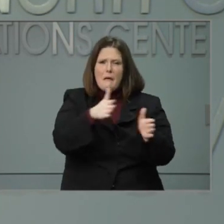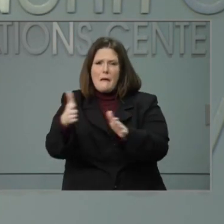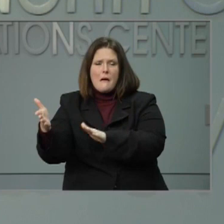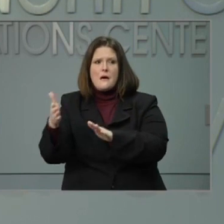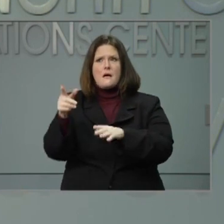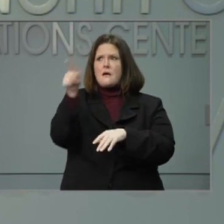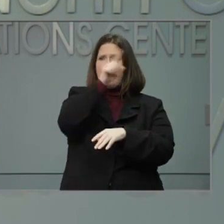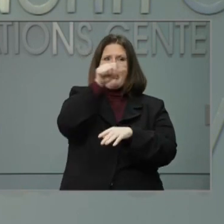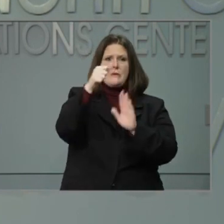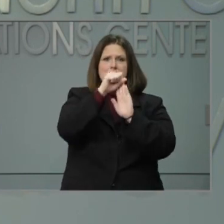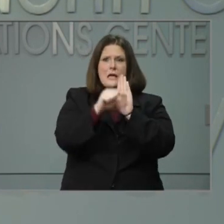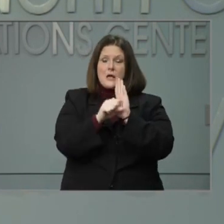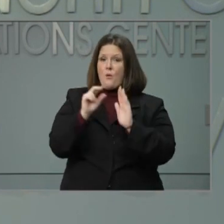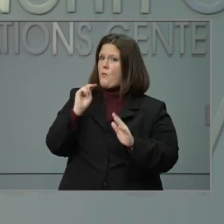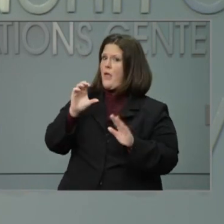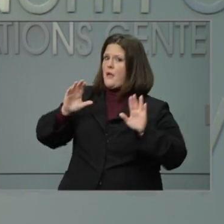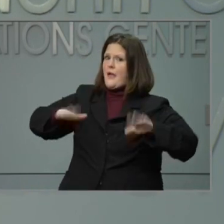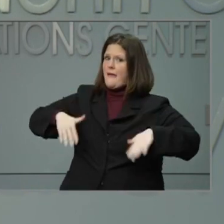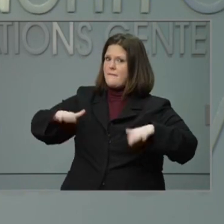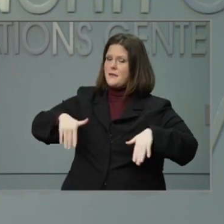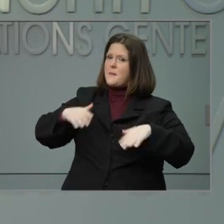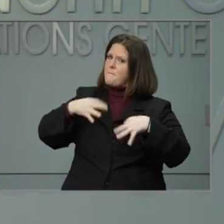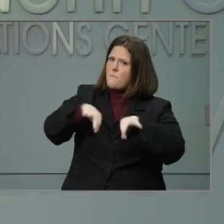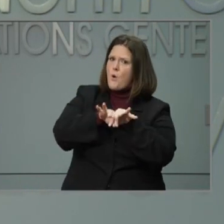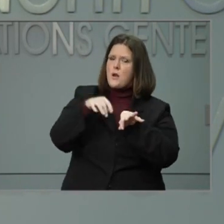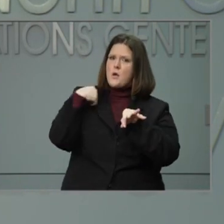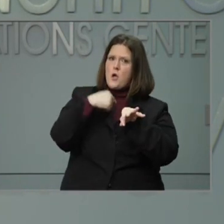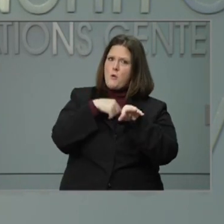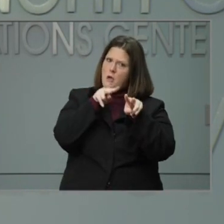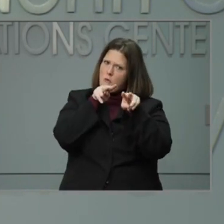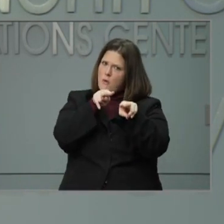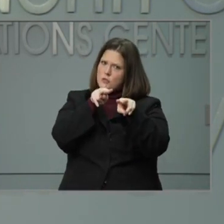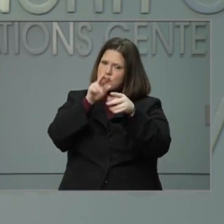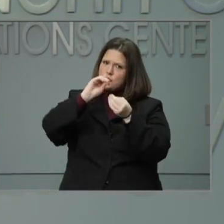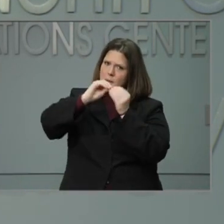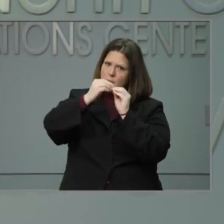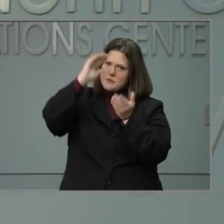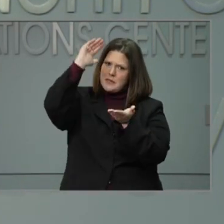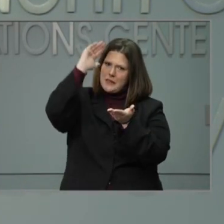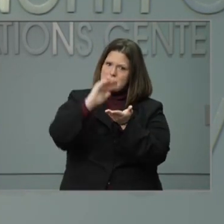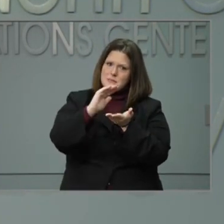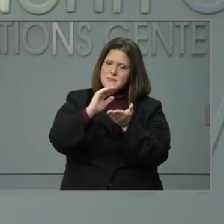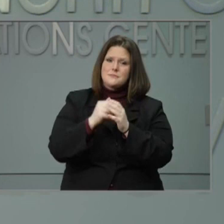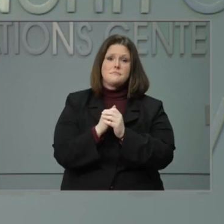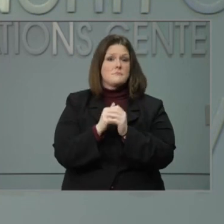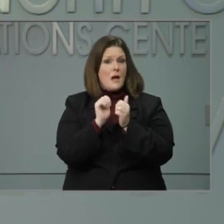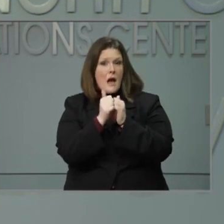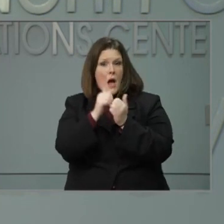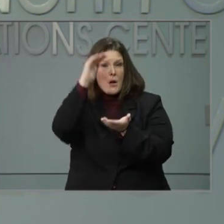CAUSING MORE SICKNESS AND DEATH. TO AVOID THAT, WE NEED TO FOCUS ON BRINGING OUR NUMBERS DOWN.